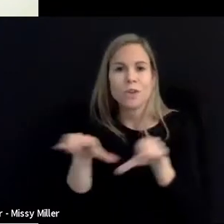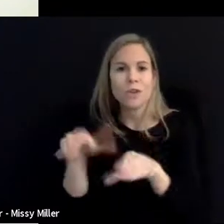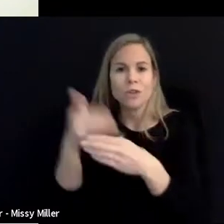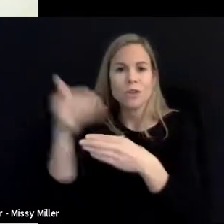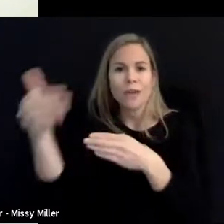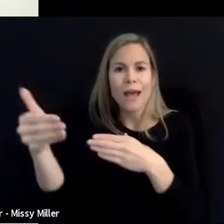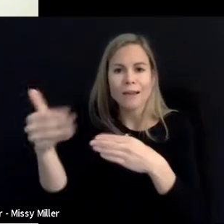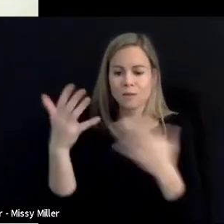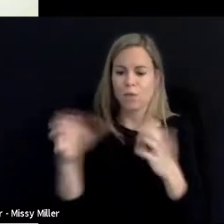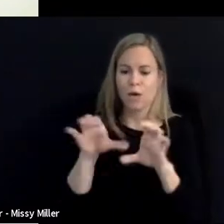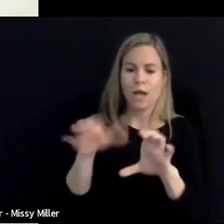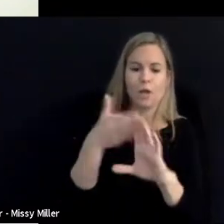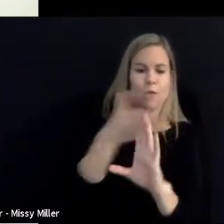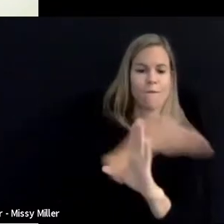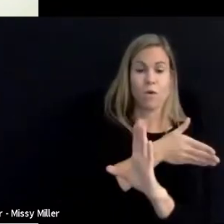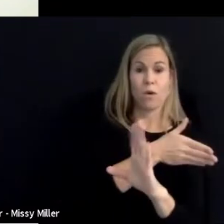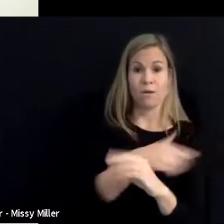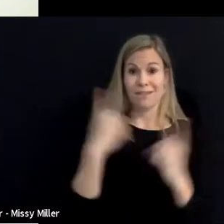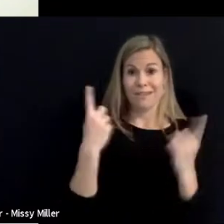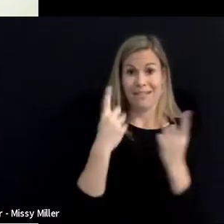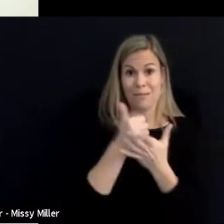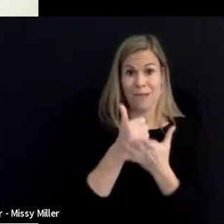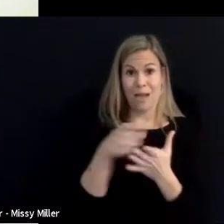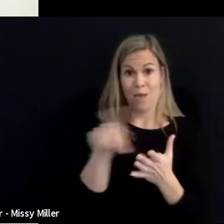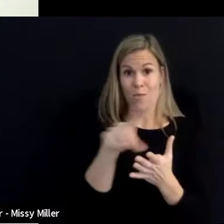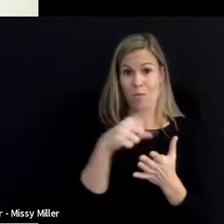Did anybody help you think back about what you just did?